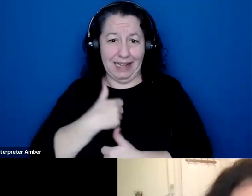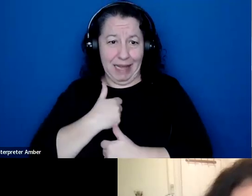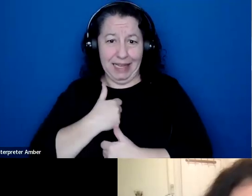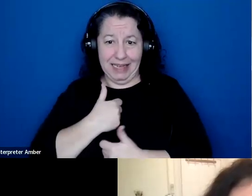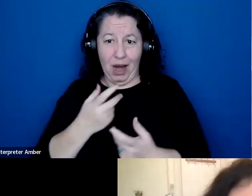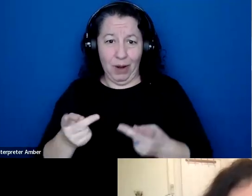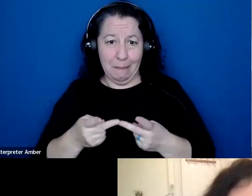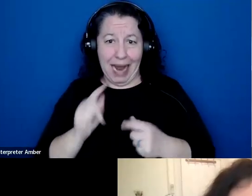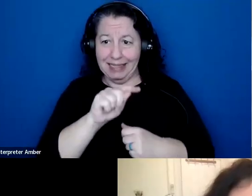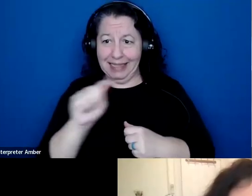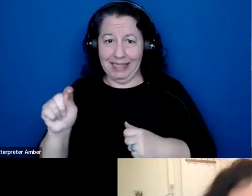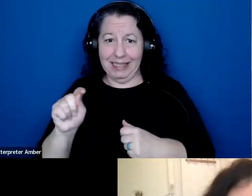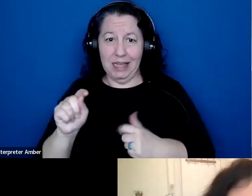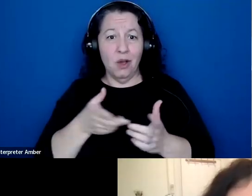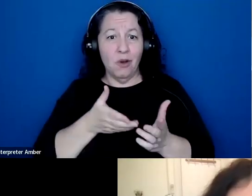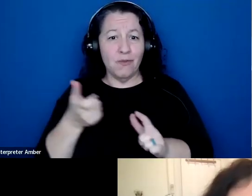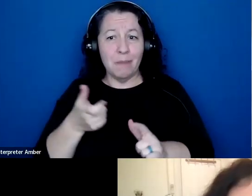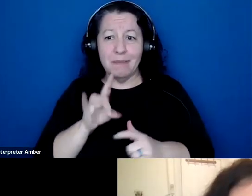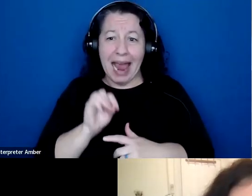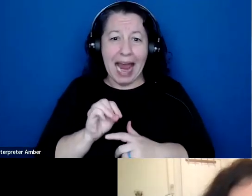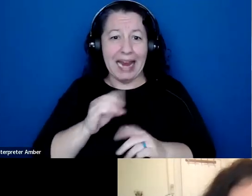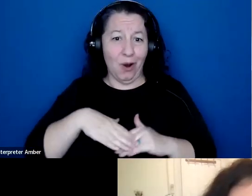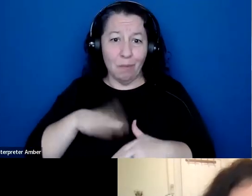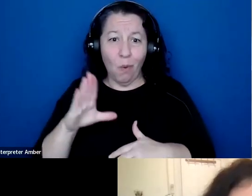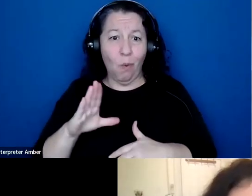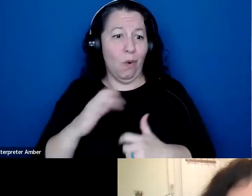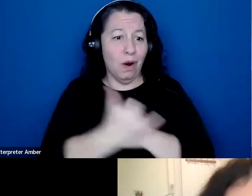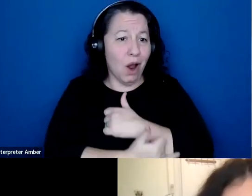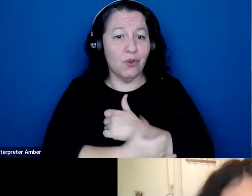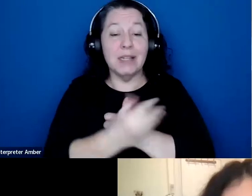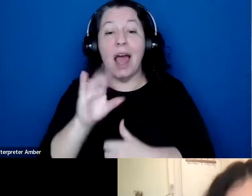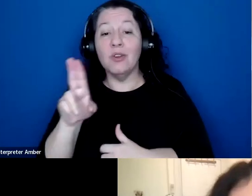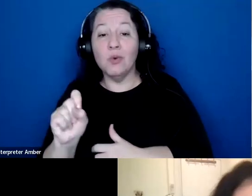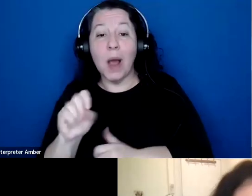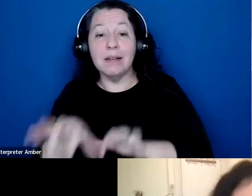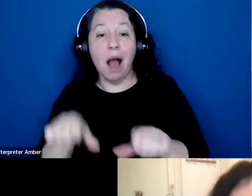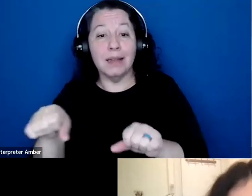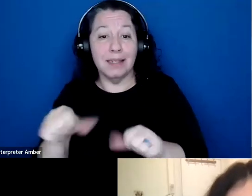80 plus countries and colonies, U.S. colonies around the world.